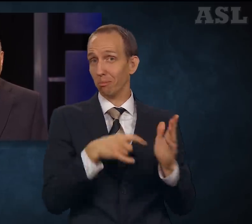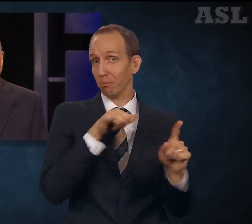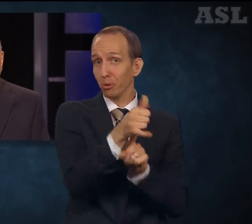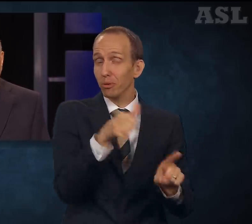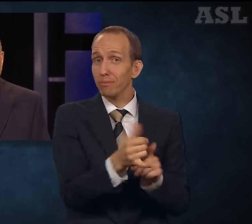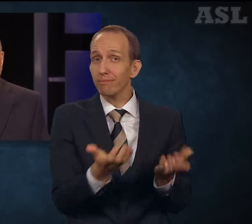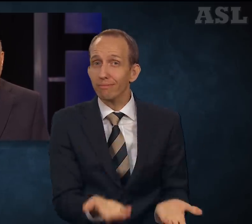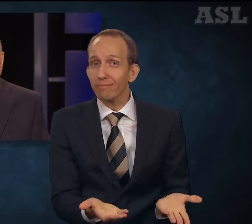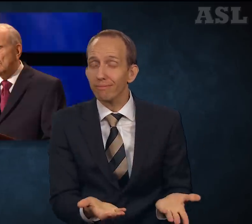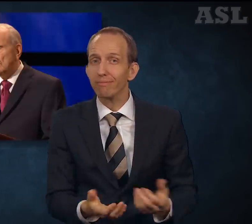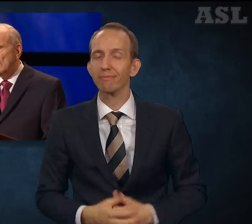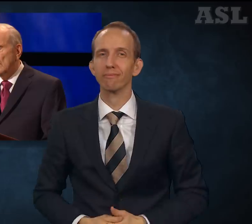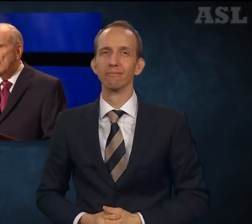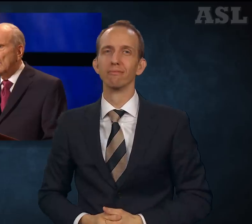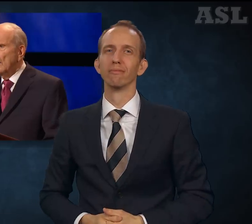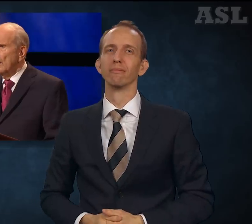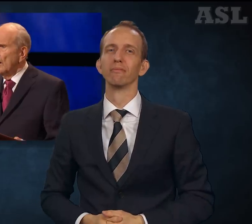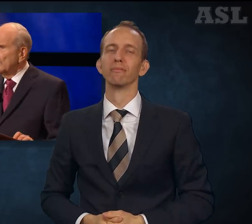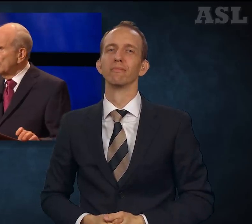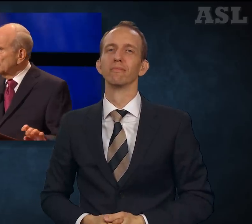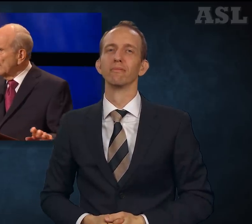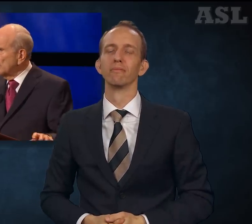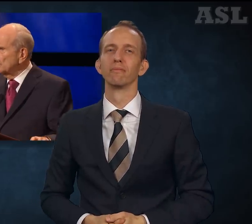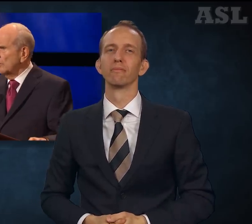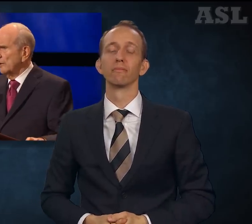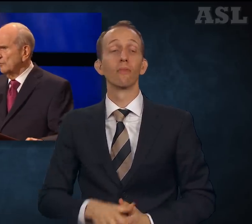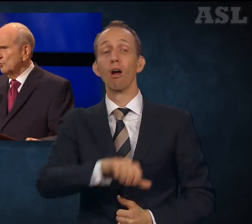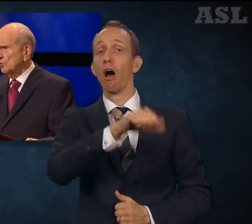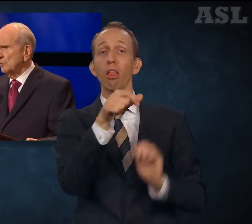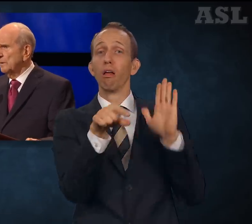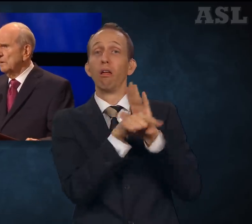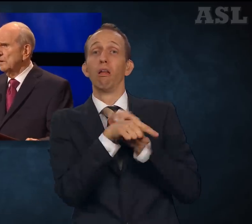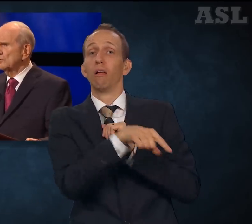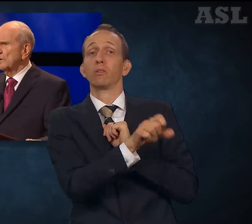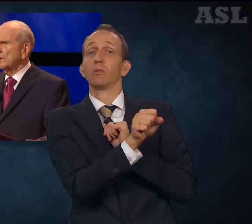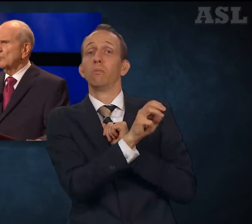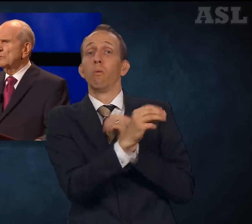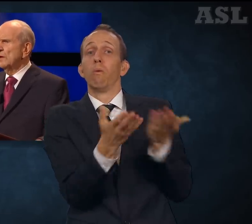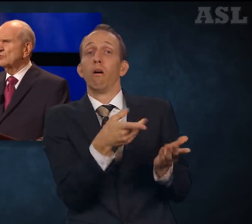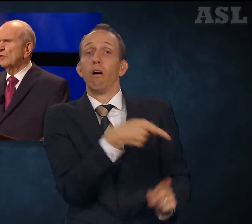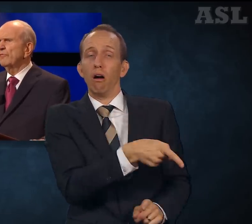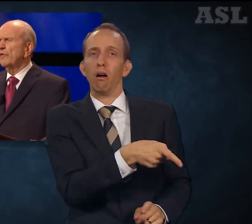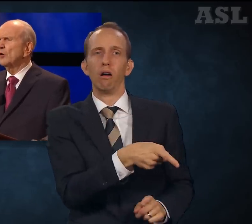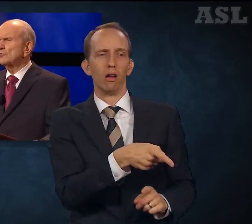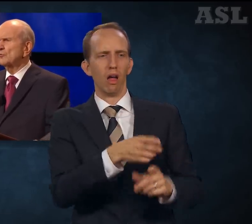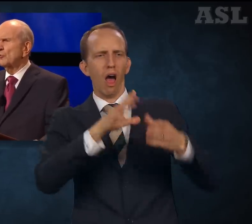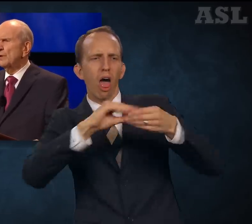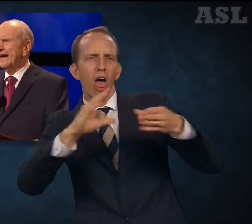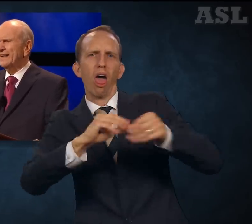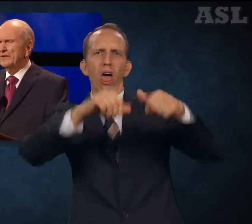BULLYING IS ONE EXAMPLE.